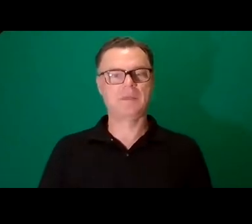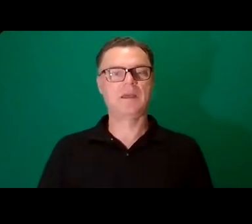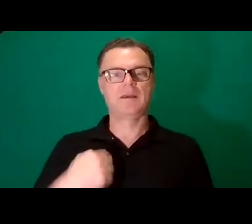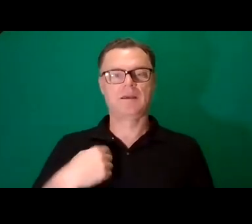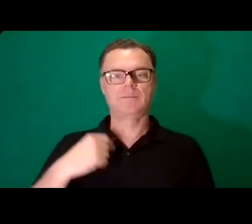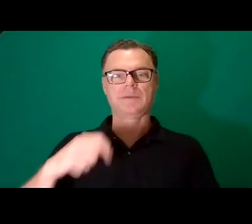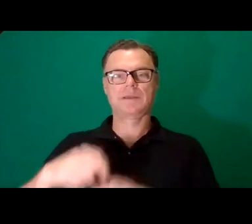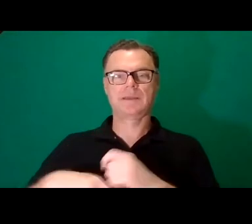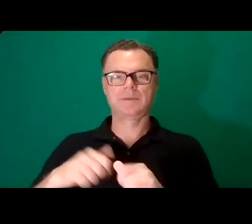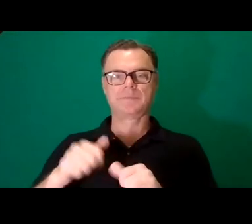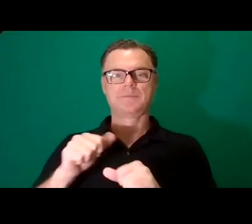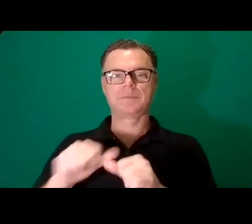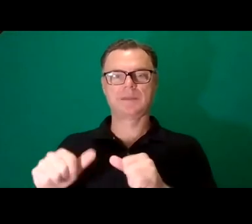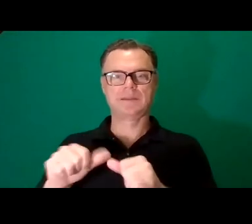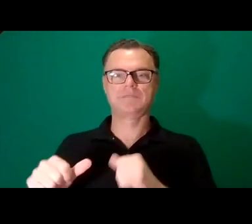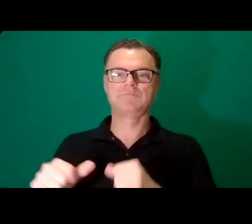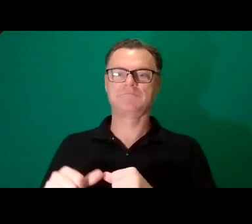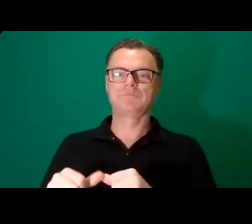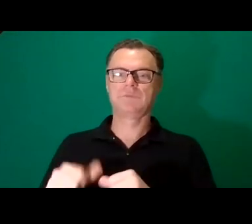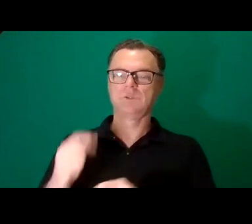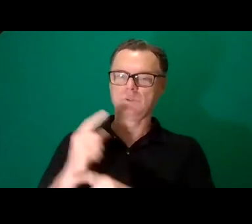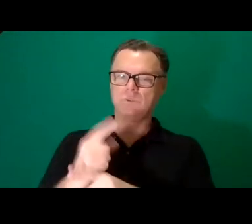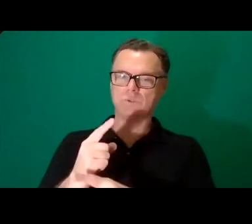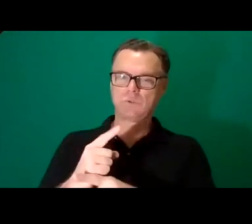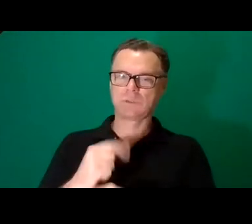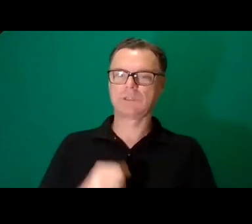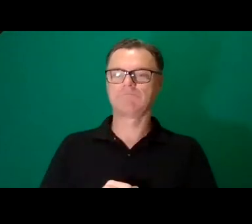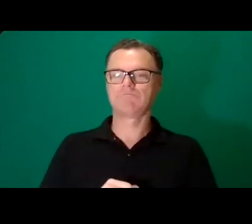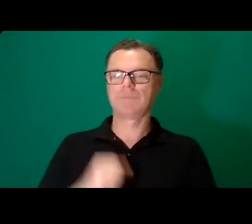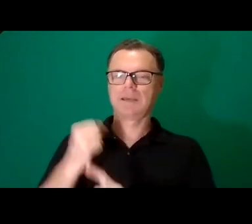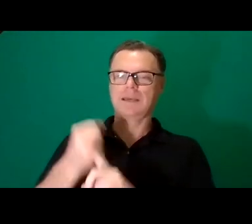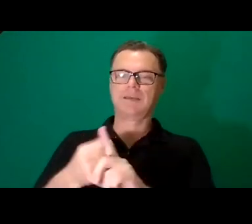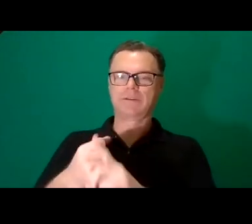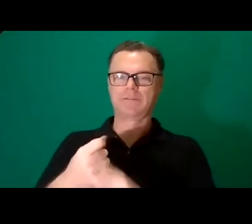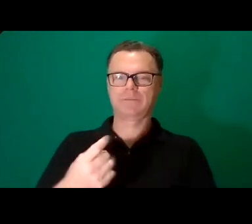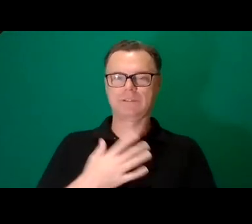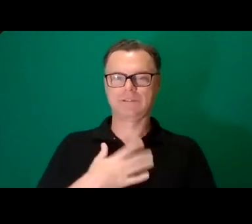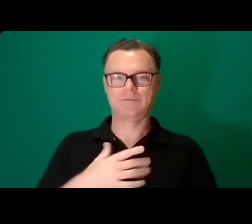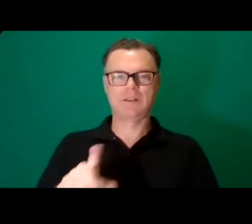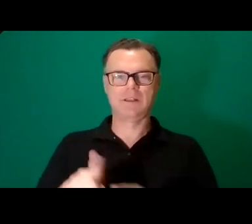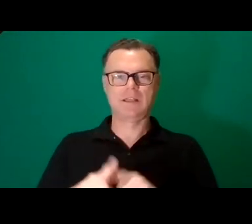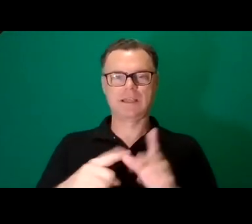talking about it and advocating for myself. Like Ala said, I constantly worry and